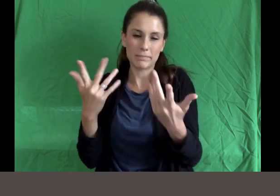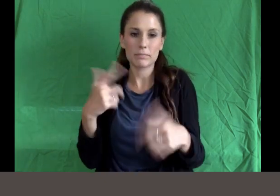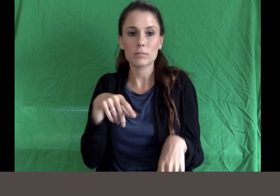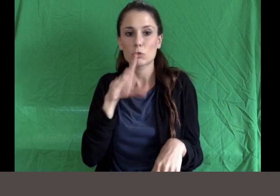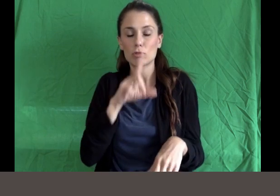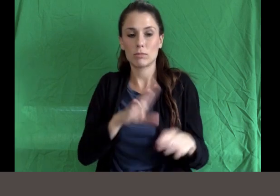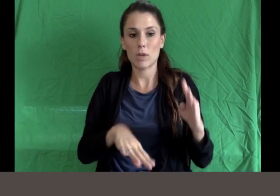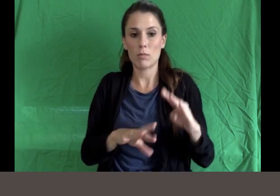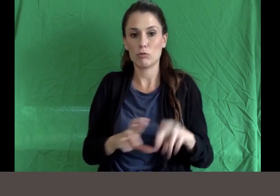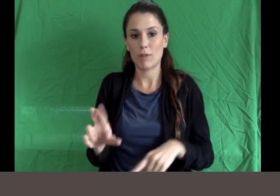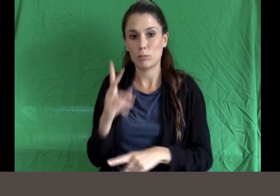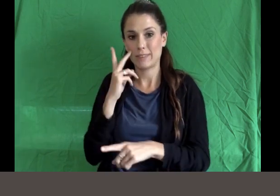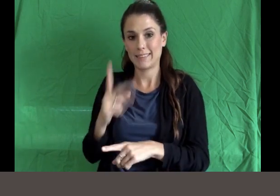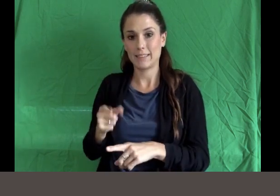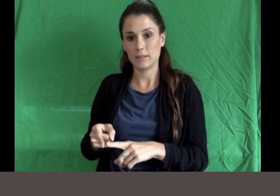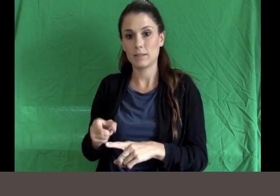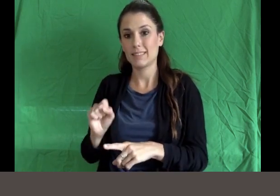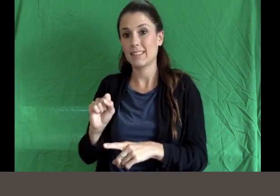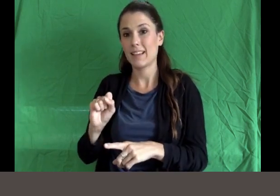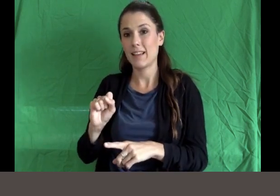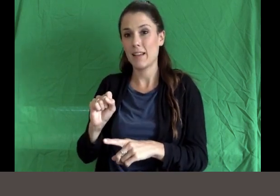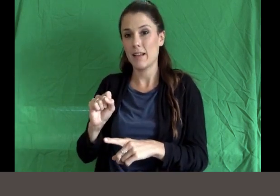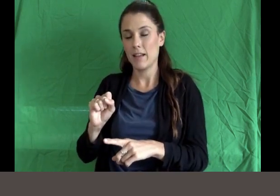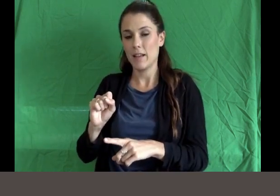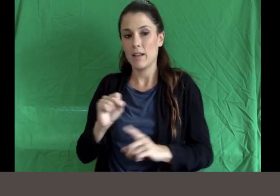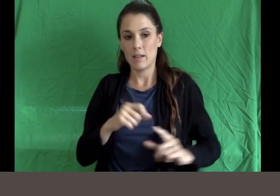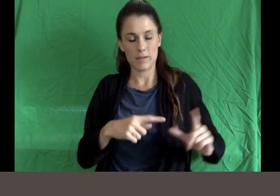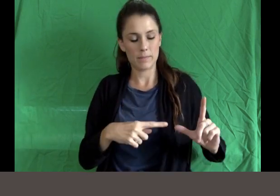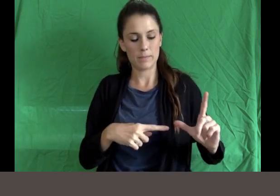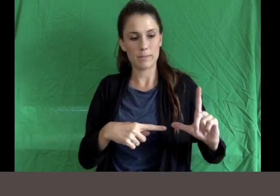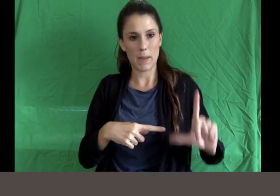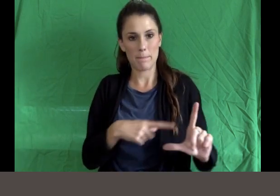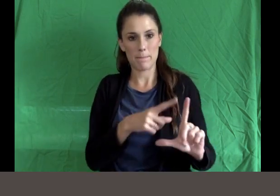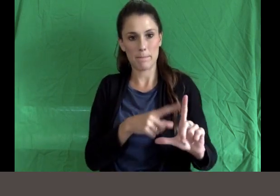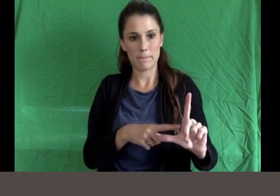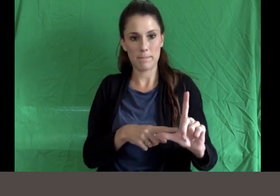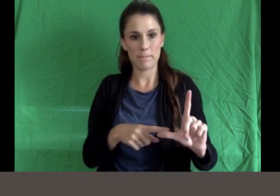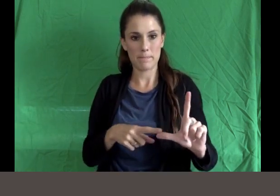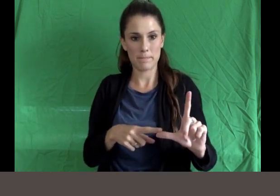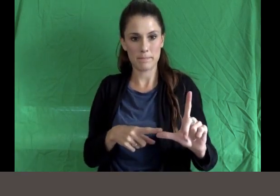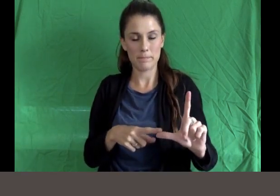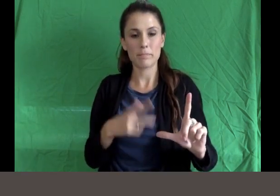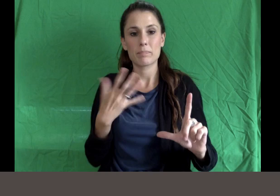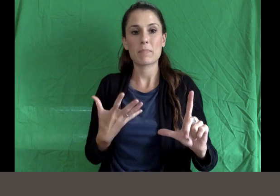my spines are actually touching thus indicating that there might not be any more data or I might